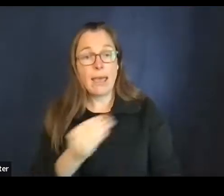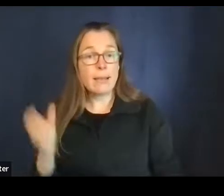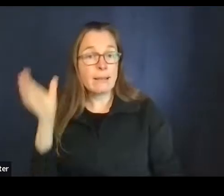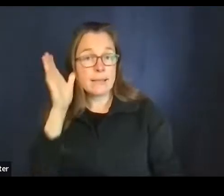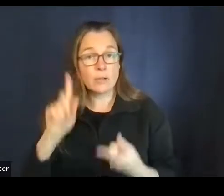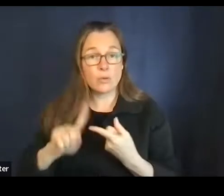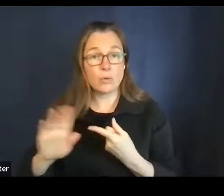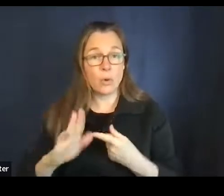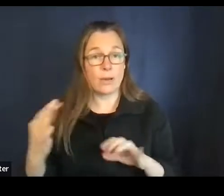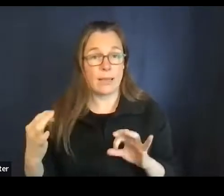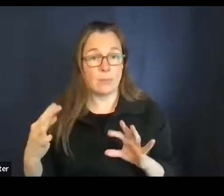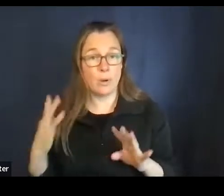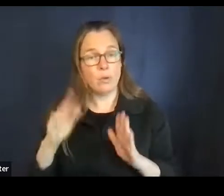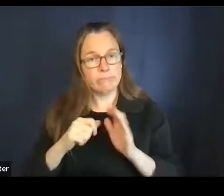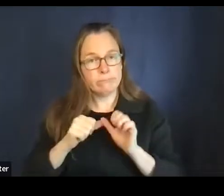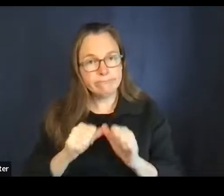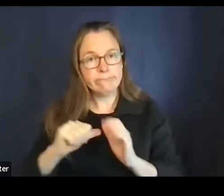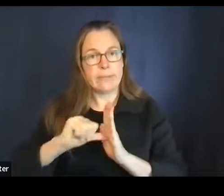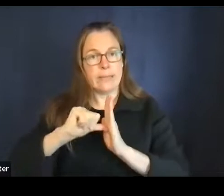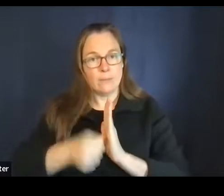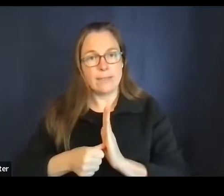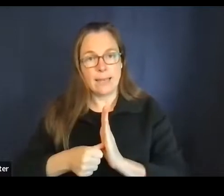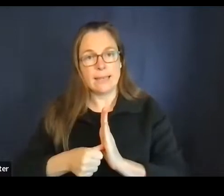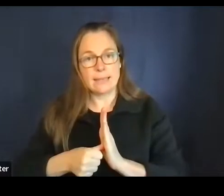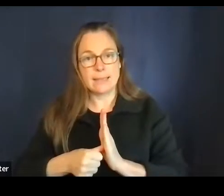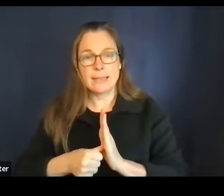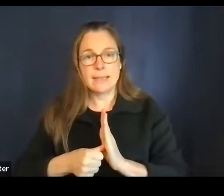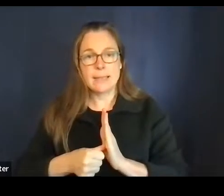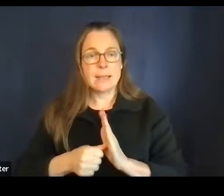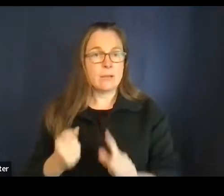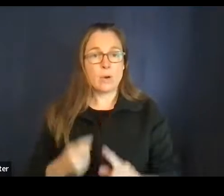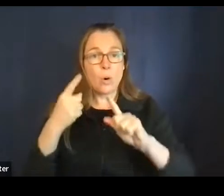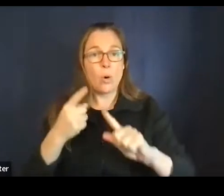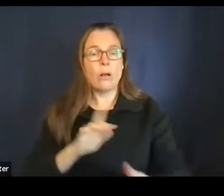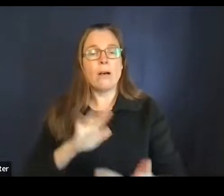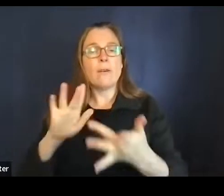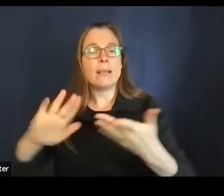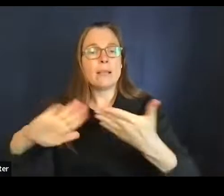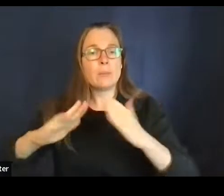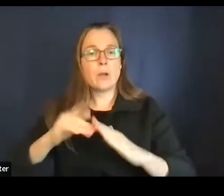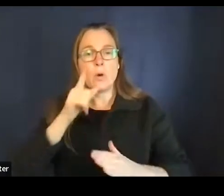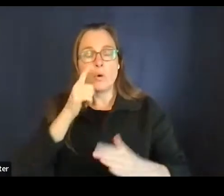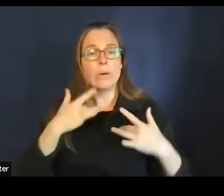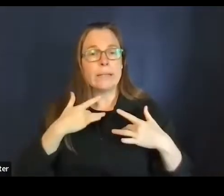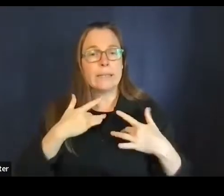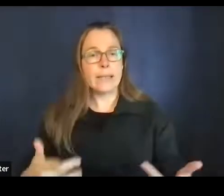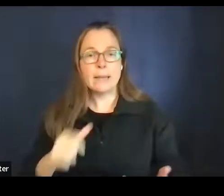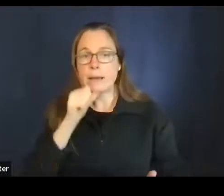with a continued emphasis on reaching communities who have historically lacked access to government decision making.